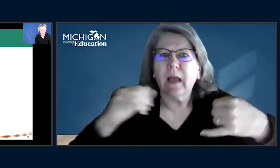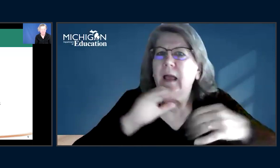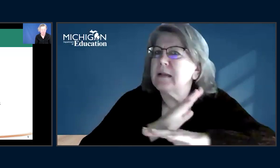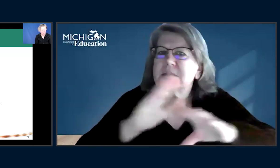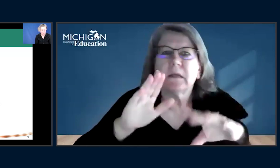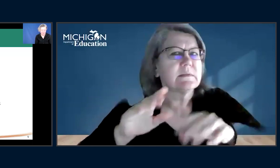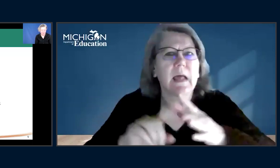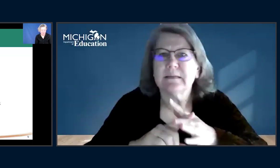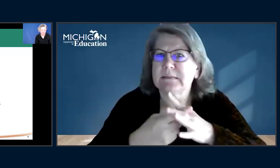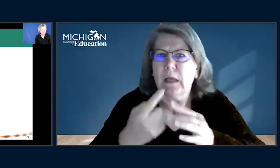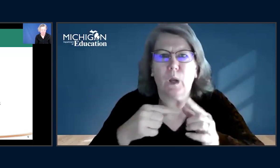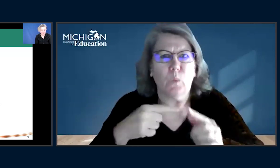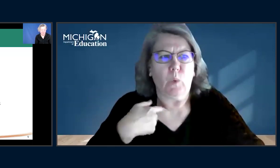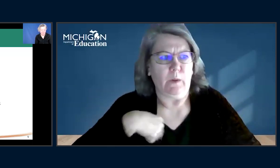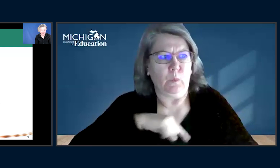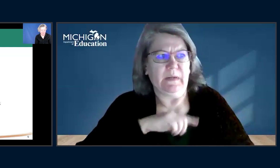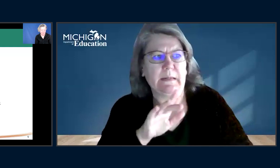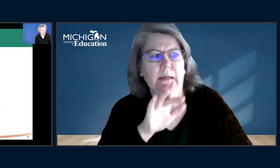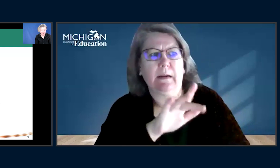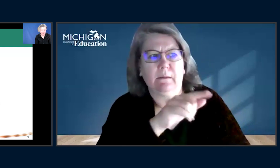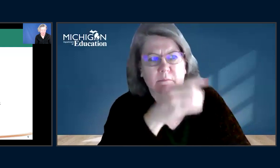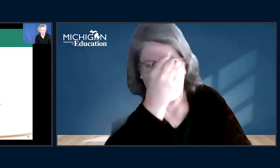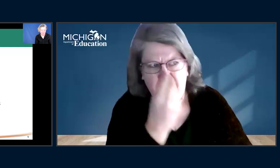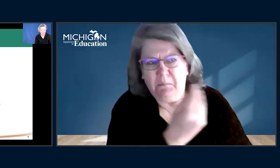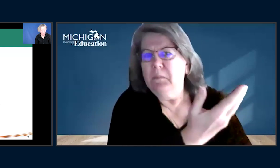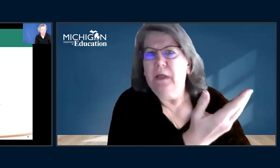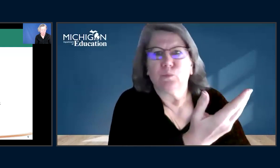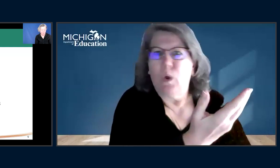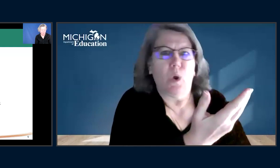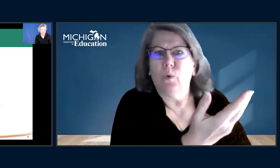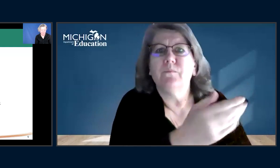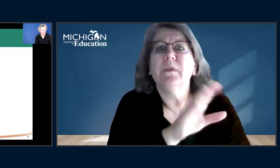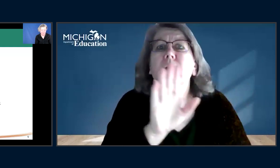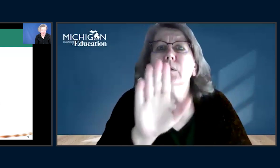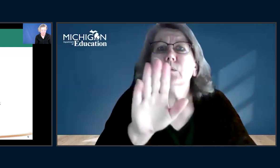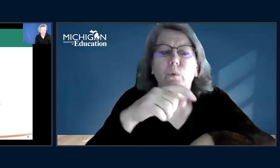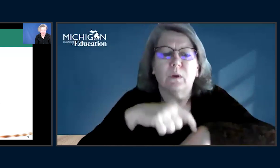at the time, the timeline doesn't start, I should say, when we let them know